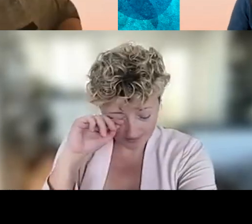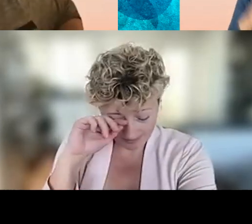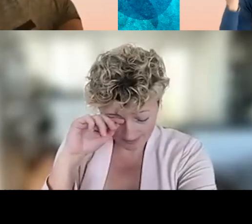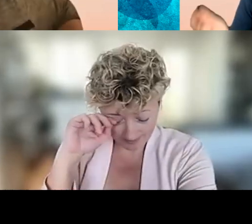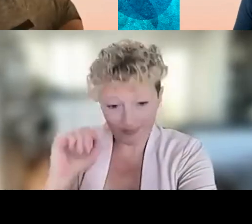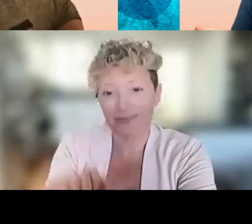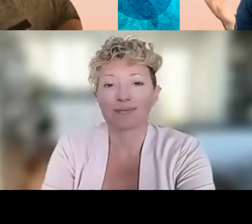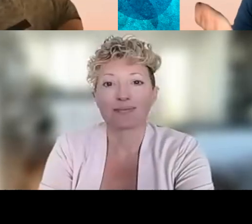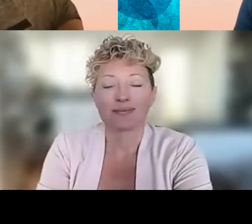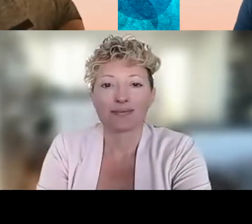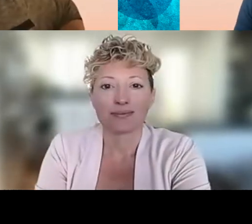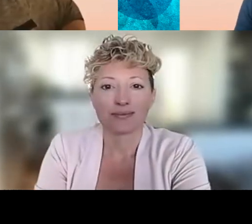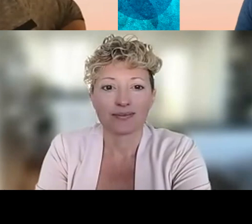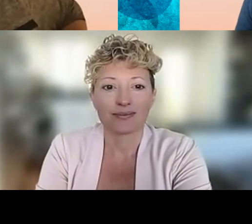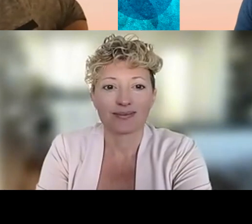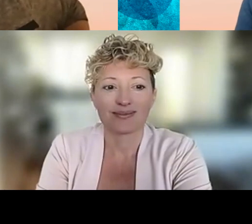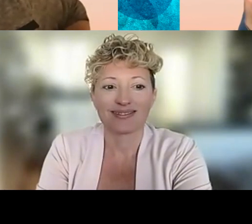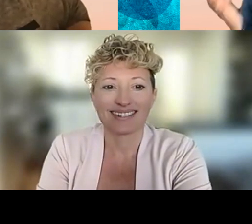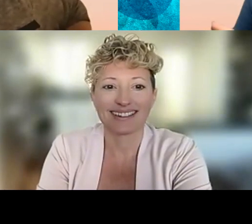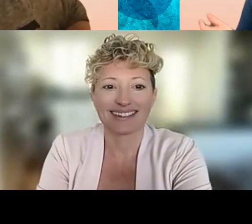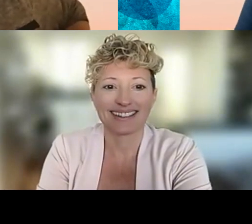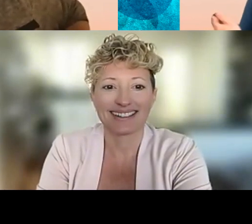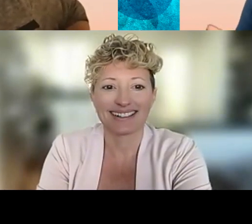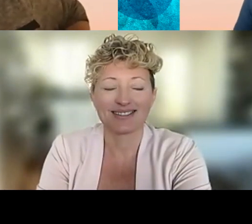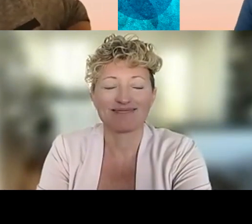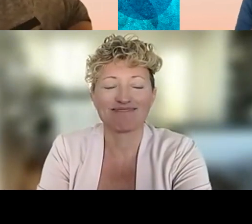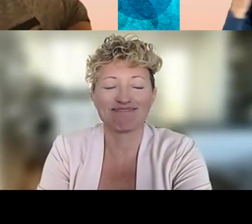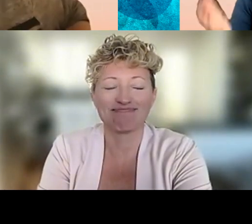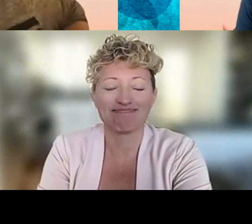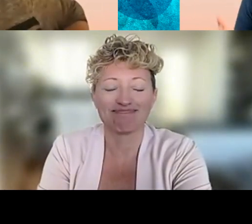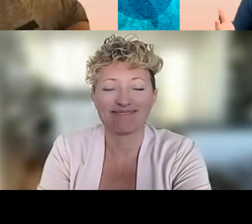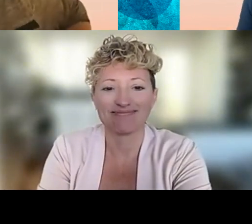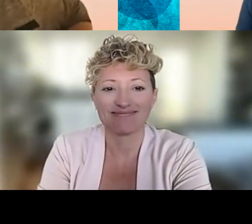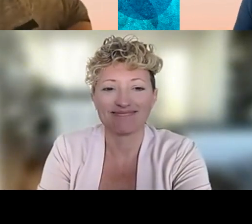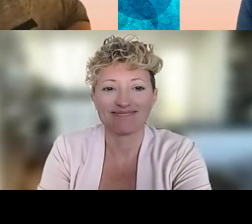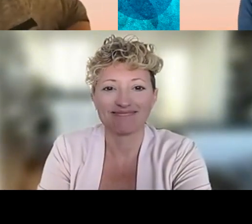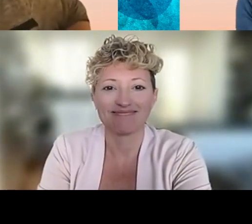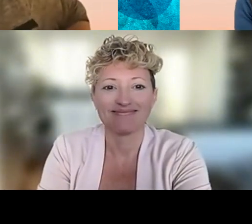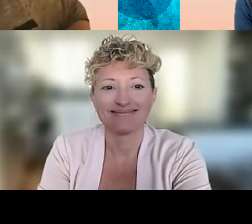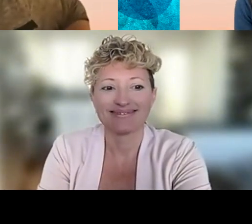'cause it's nothing like being in the middle of a research project when a global pandemic starts to really mess with your data,